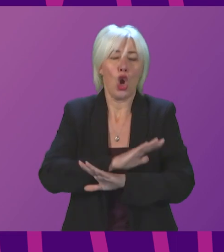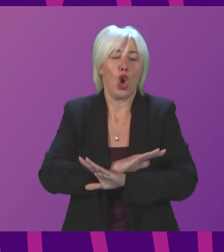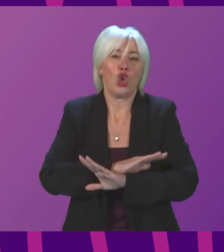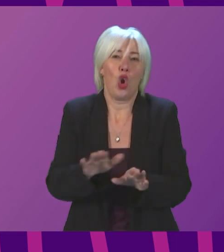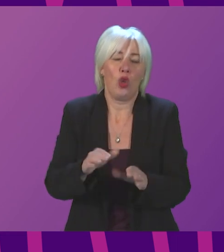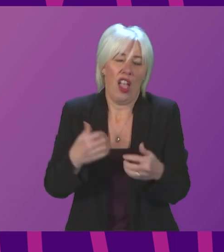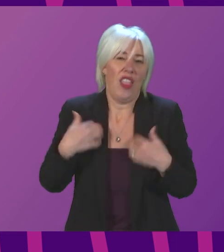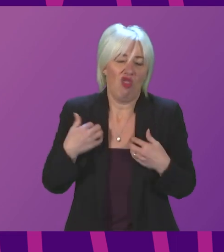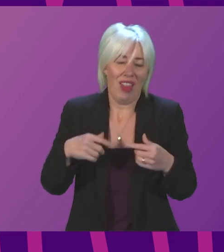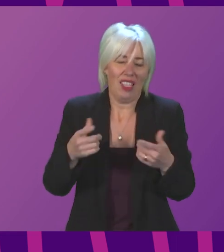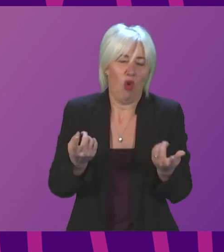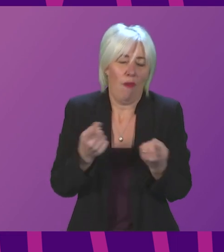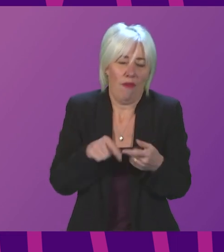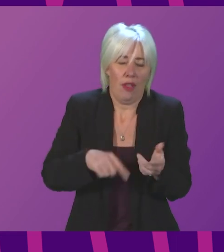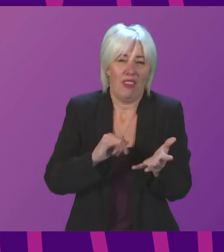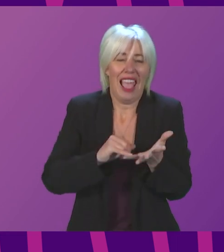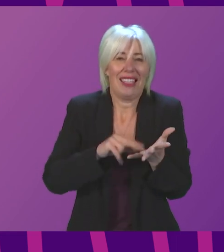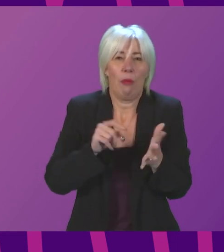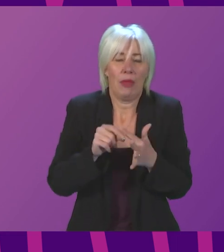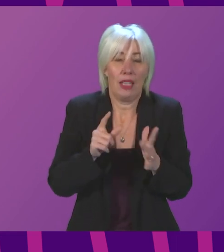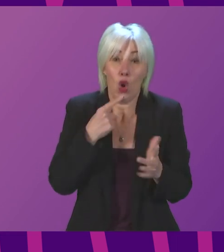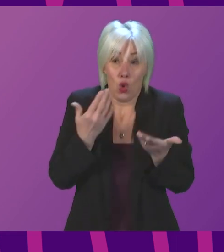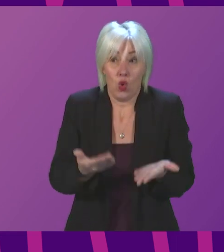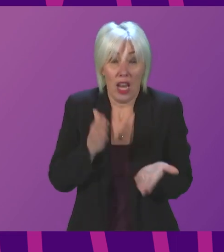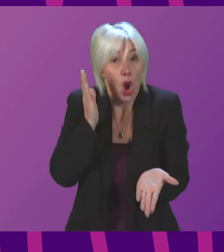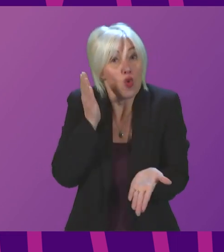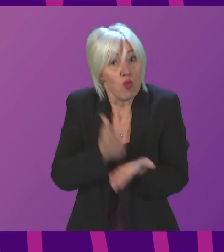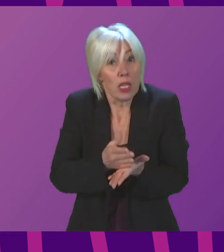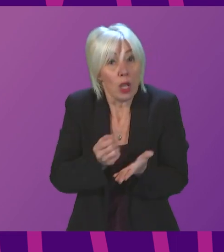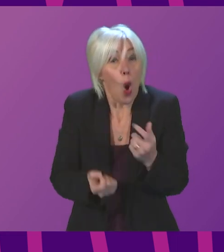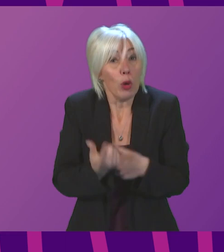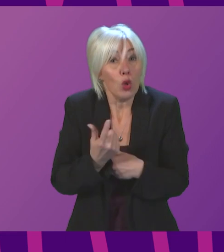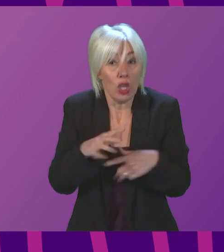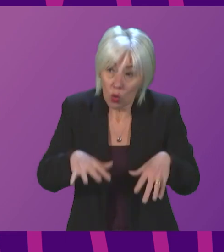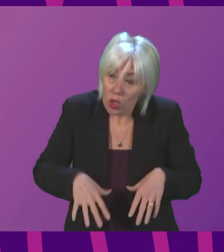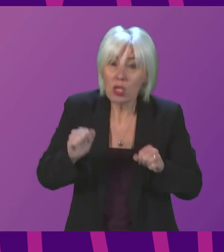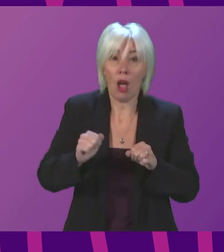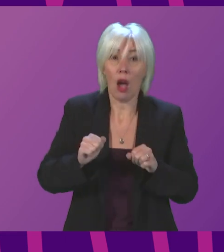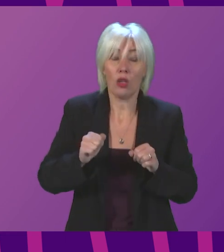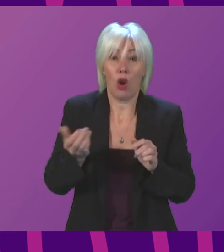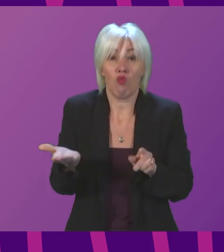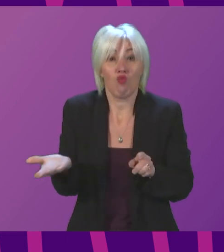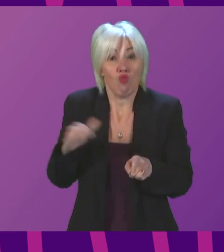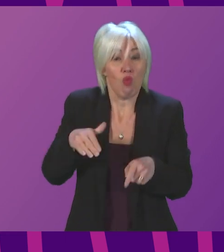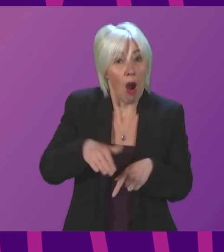Today, there is a chance to kick-start Scotland’s economic recovery from Covid. Will the First